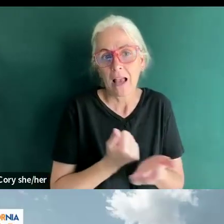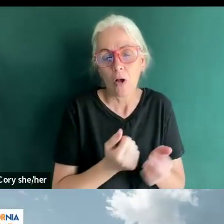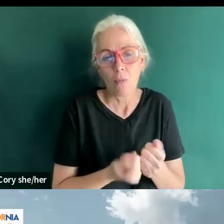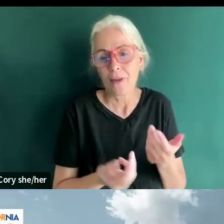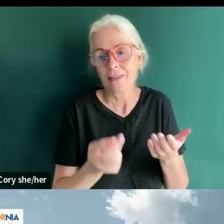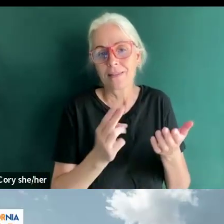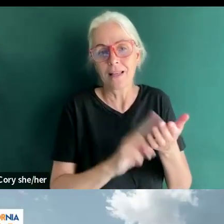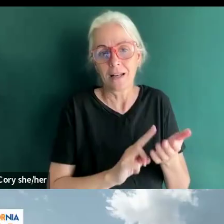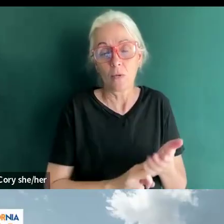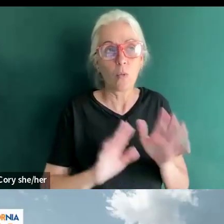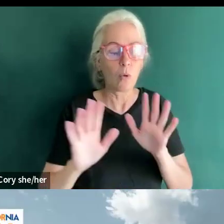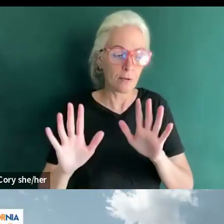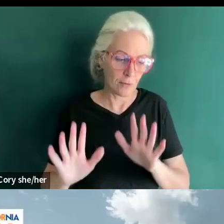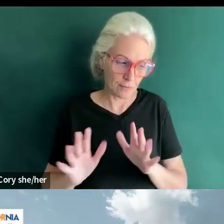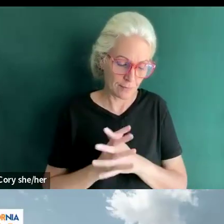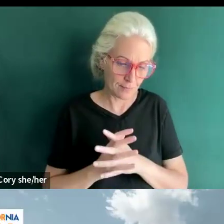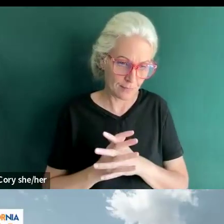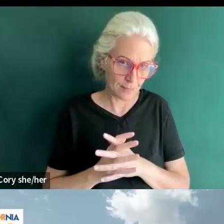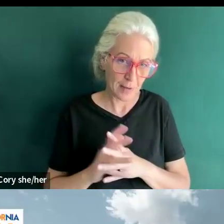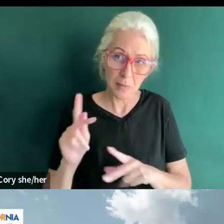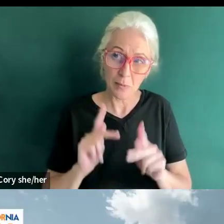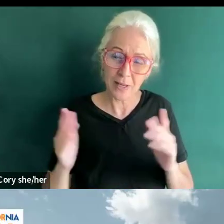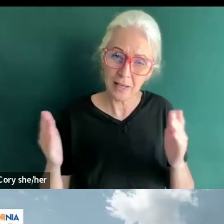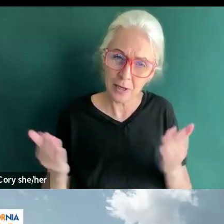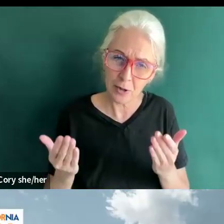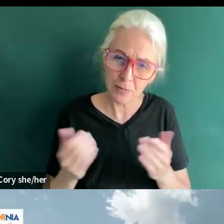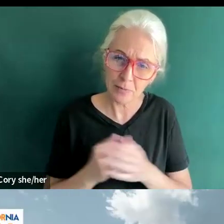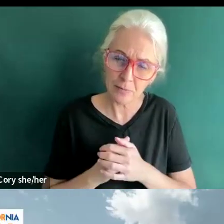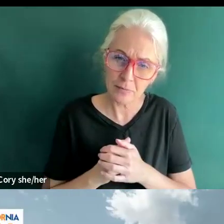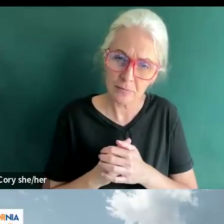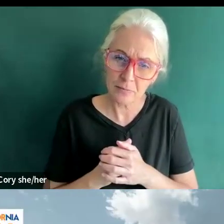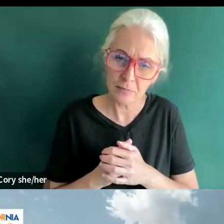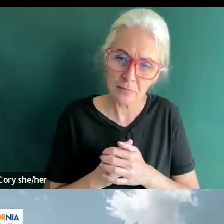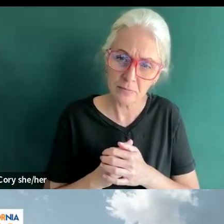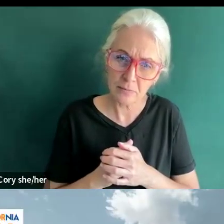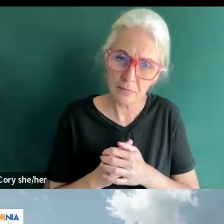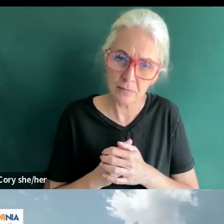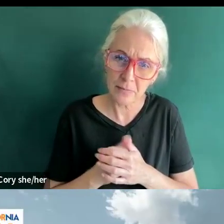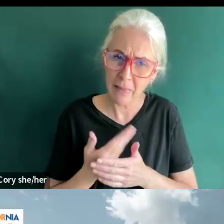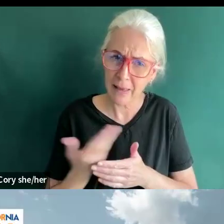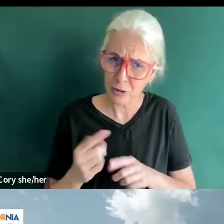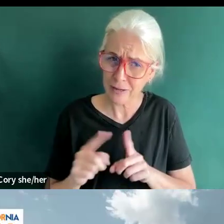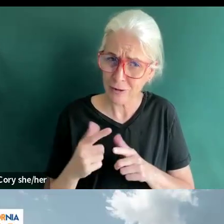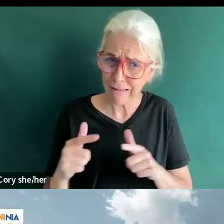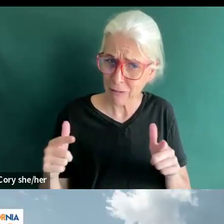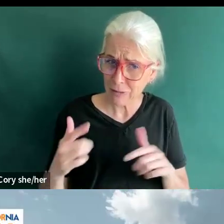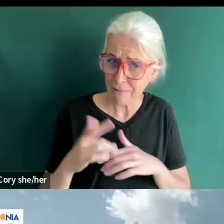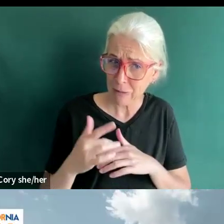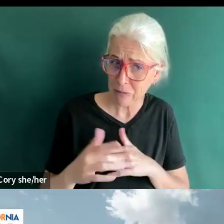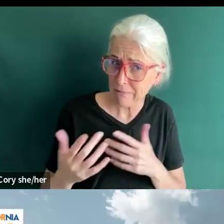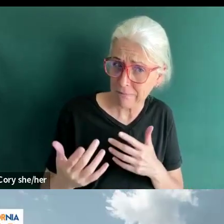is great. For folks here, you know, are there different languages available to organizations